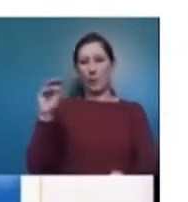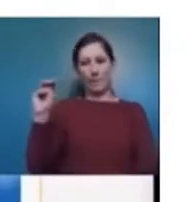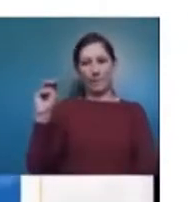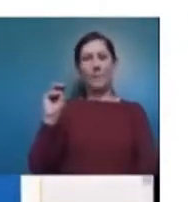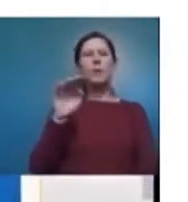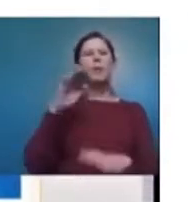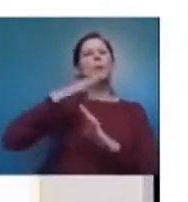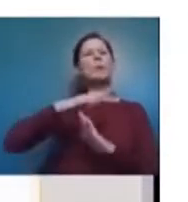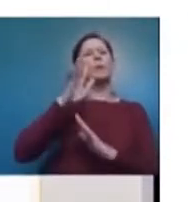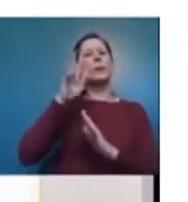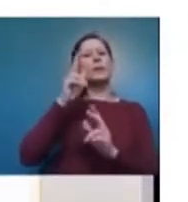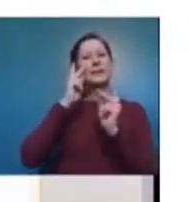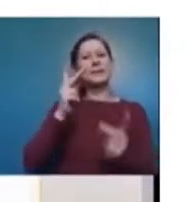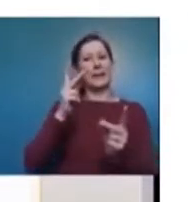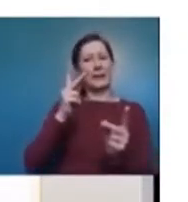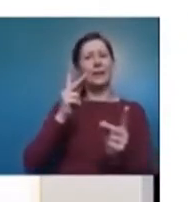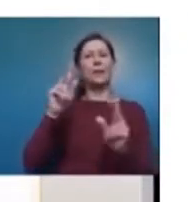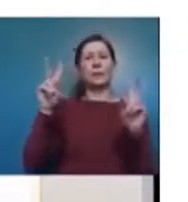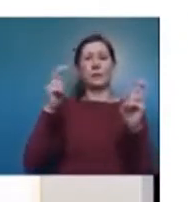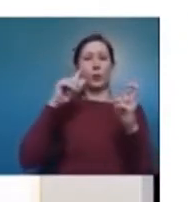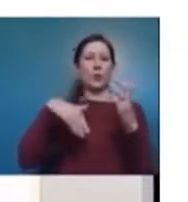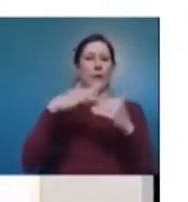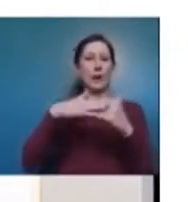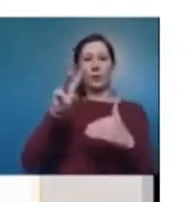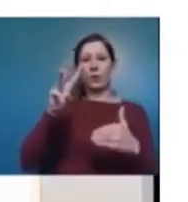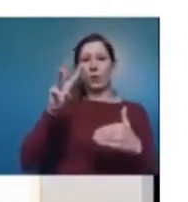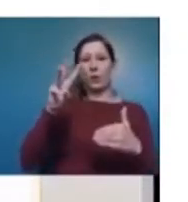top is the topic for the next webinar. In this case, it's